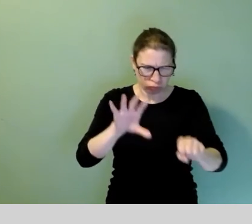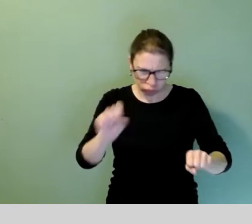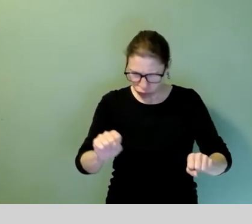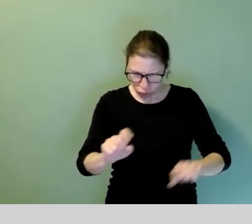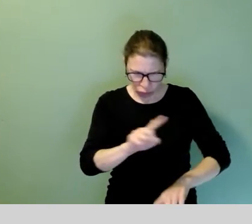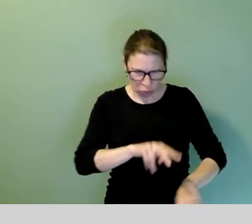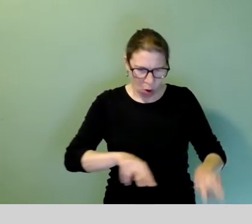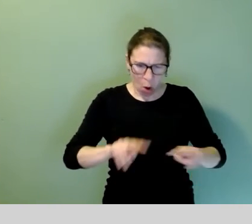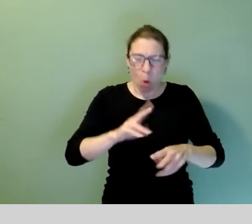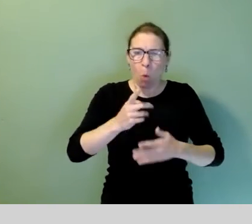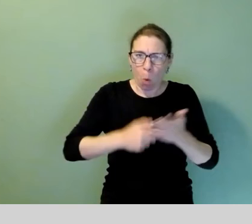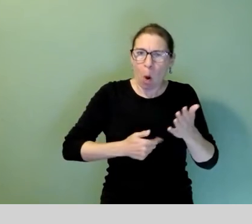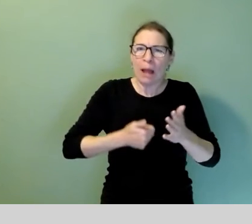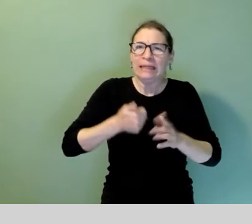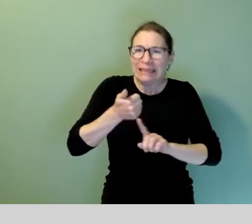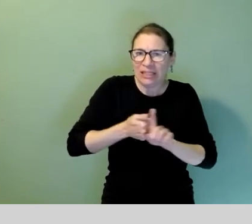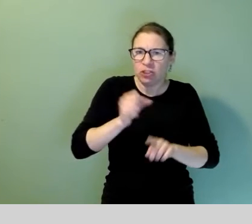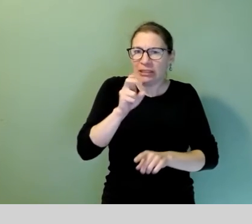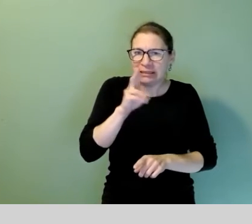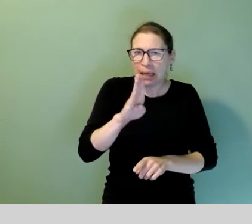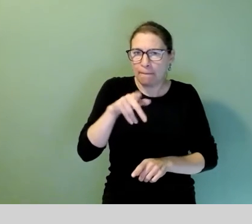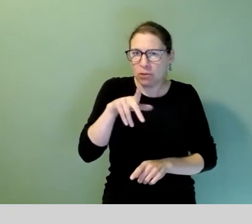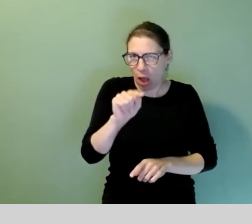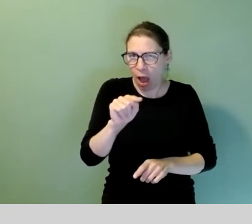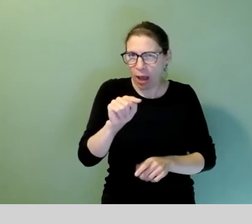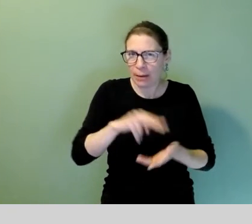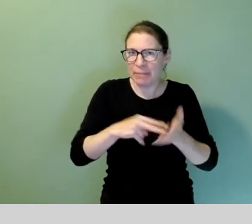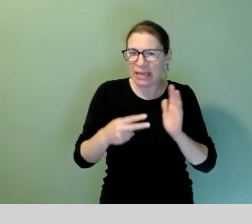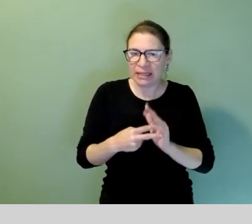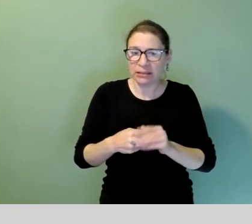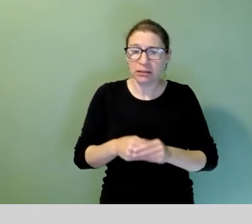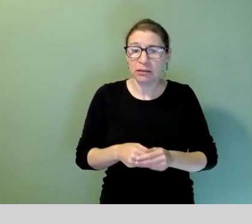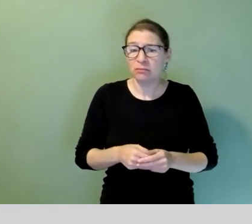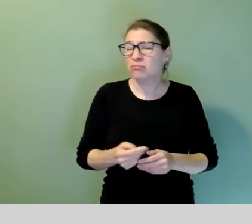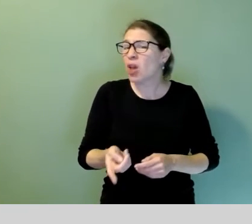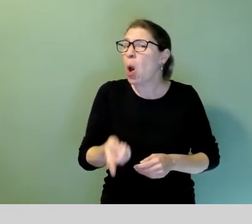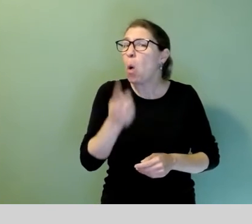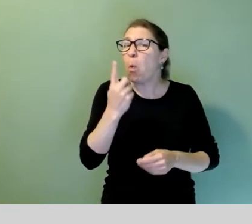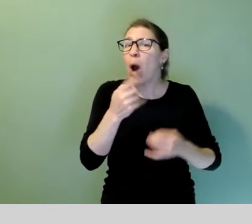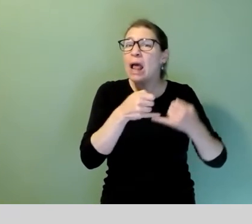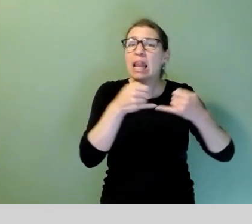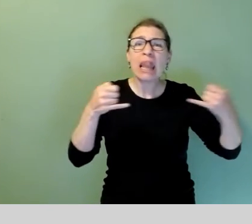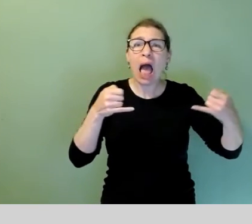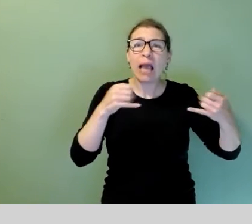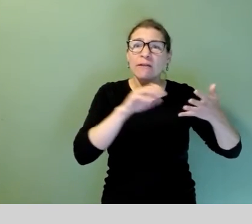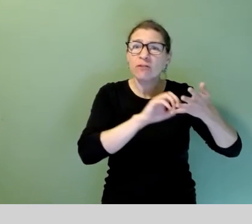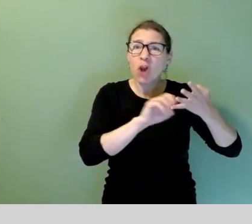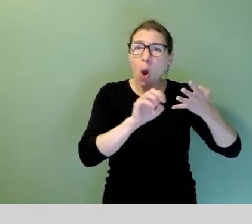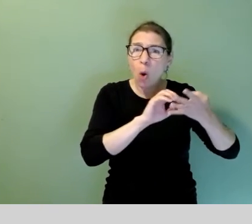and what we're referring to in each subplot in one single line of code. Then not only that, it's also easy